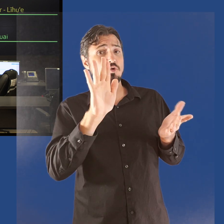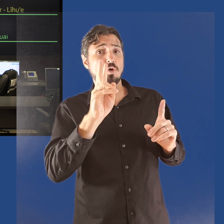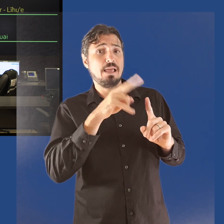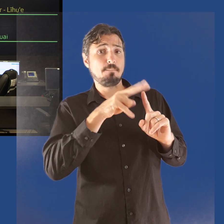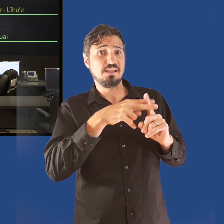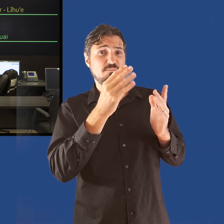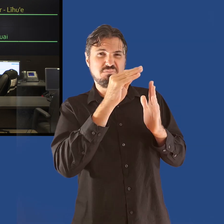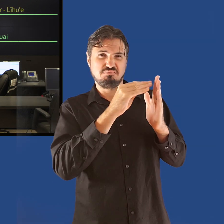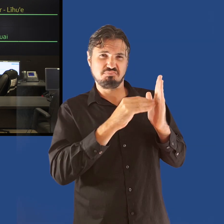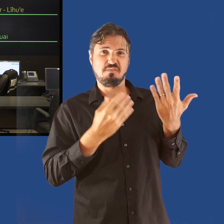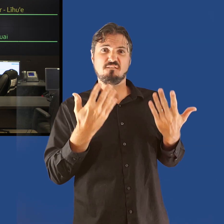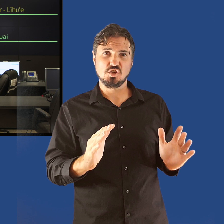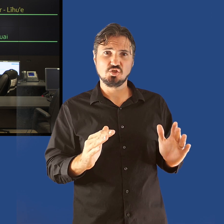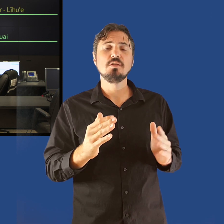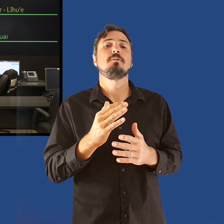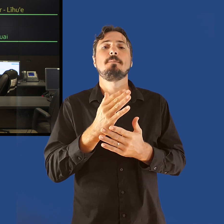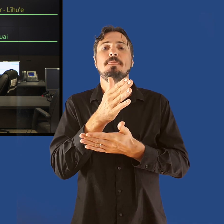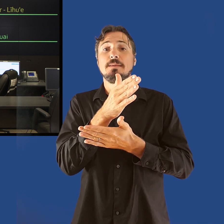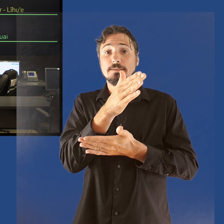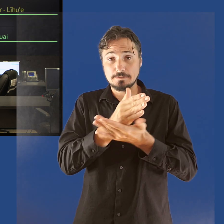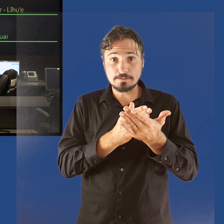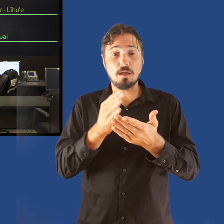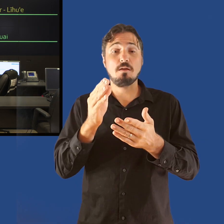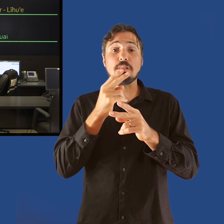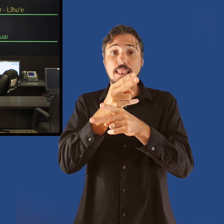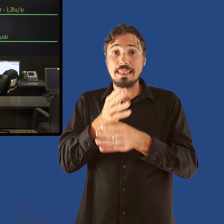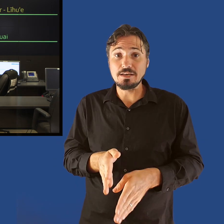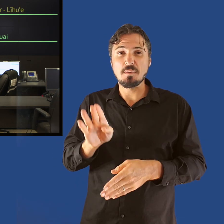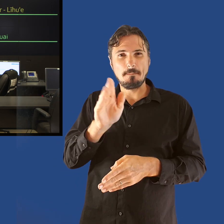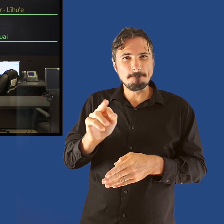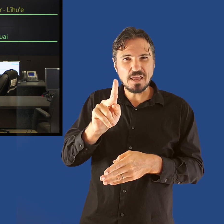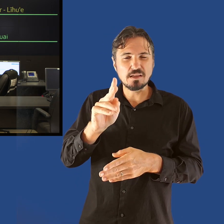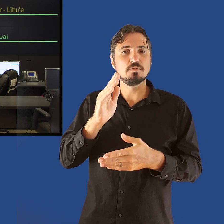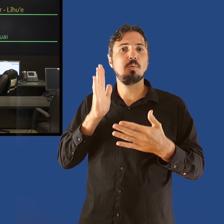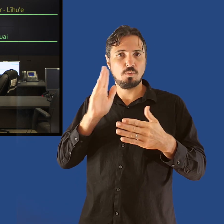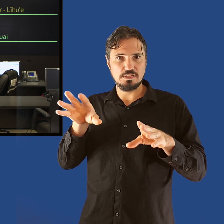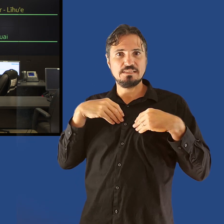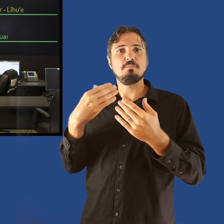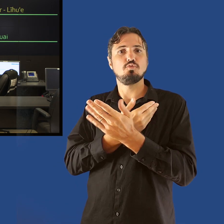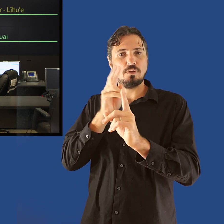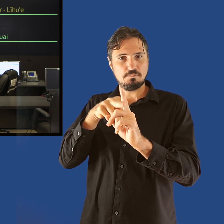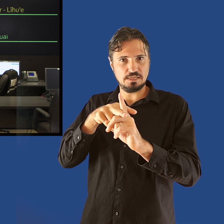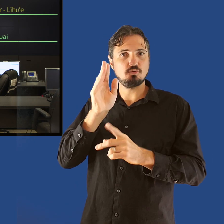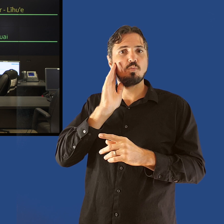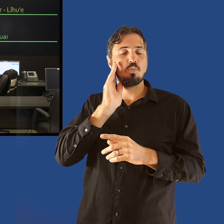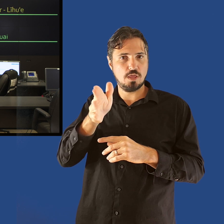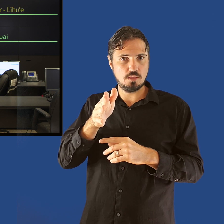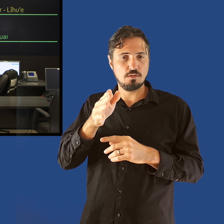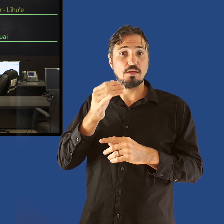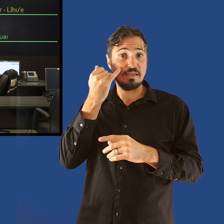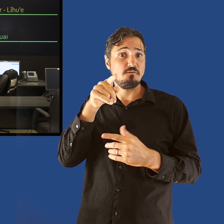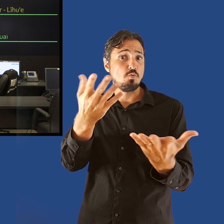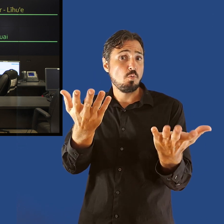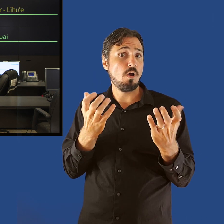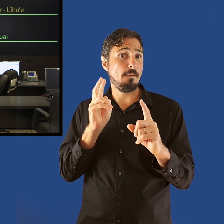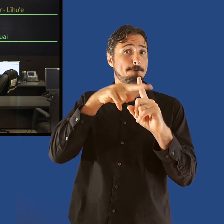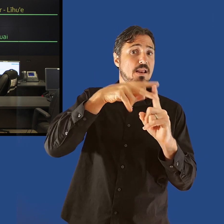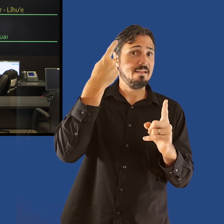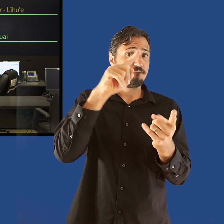Additionally, several local lenders are currently accepting new applications. If you are interested in applying for a PPP loan, contact your local lender immediately.